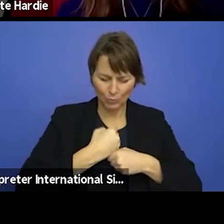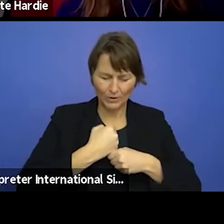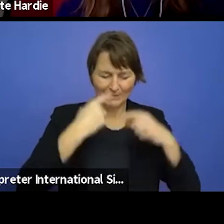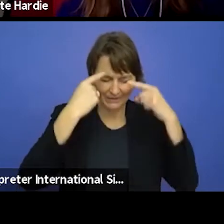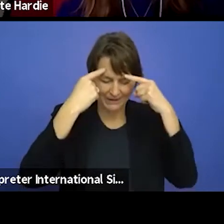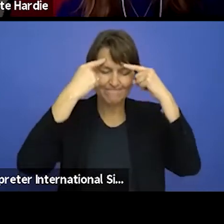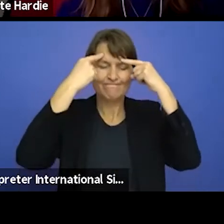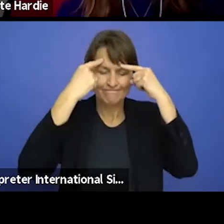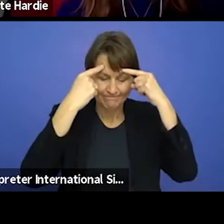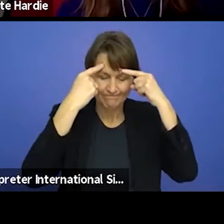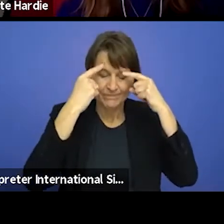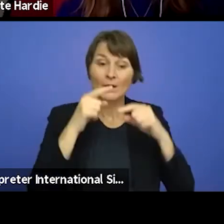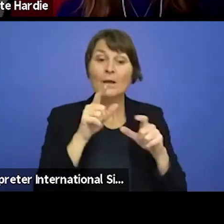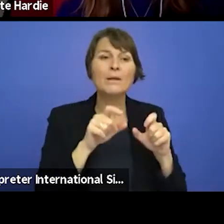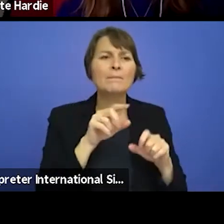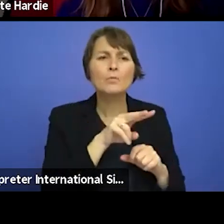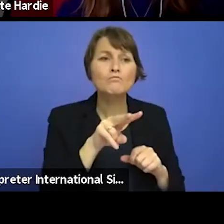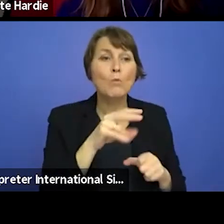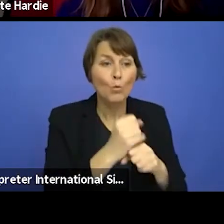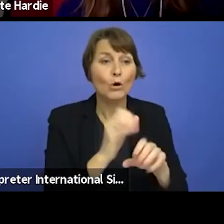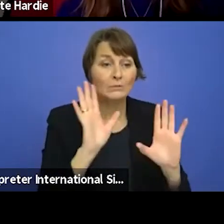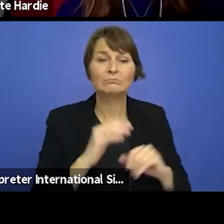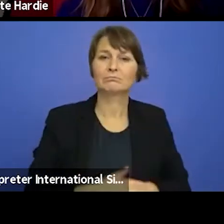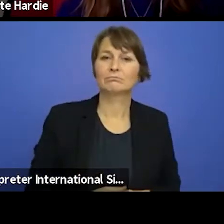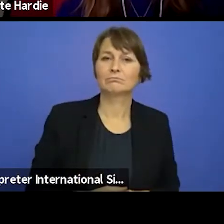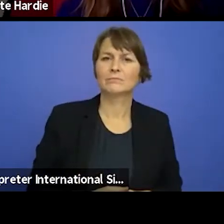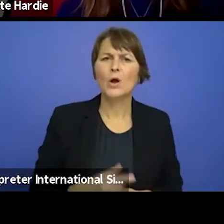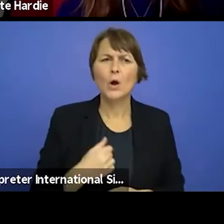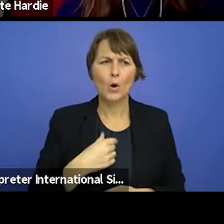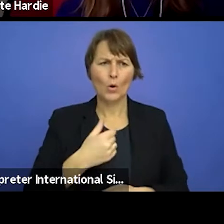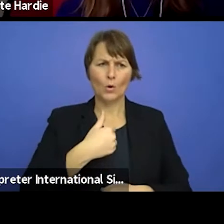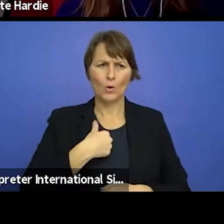the people I work not like oh and now I'm like anthropologically you know because it